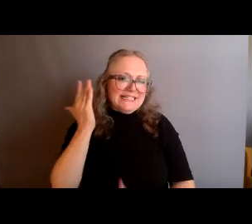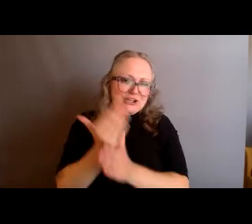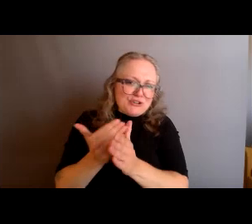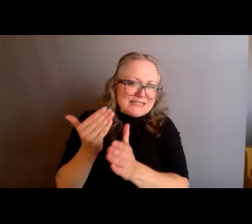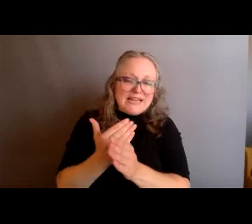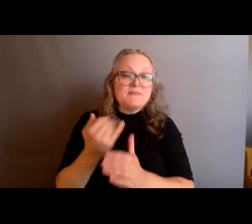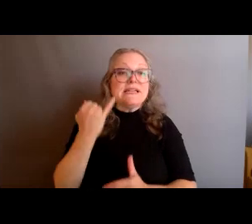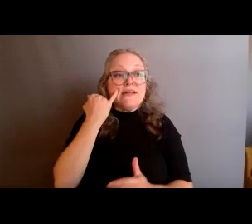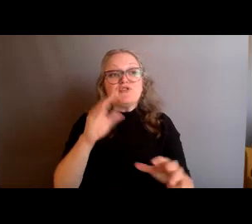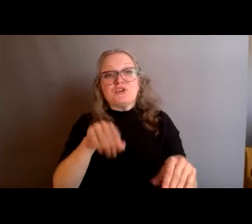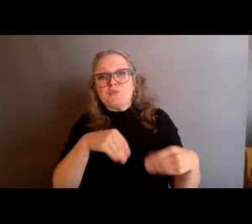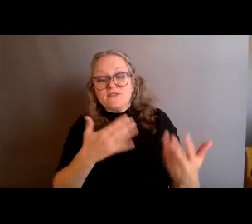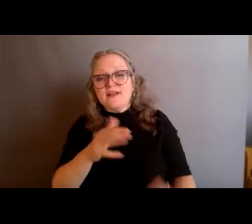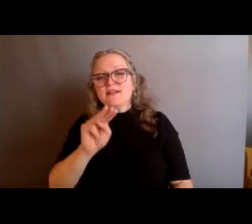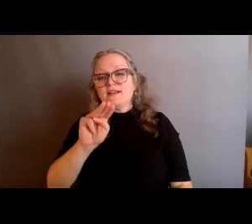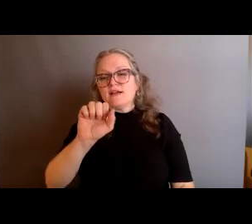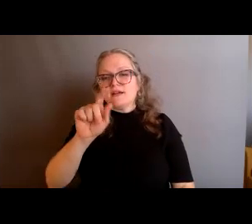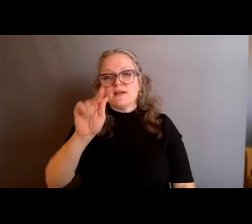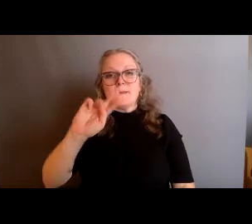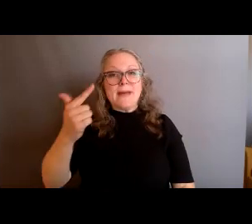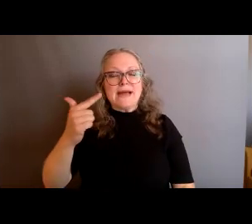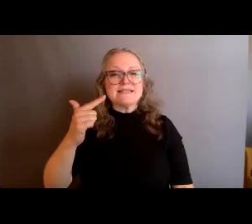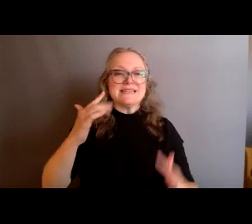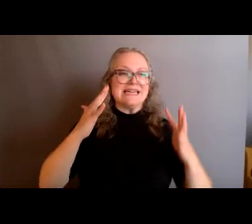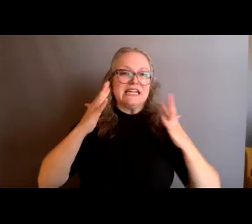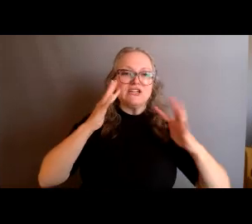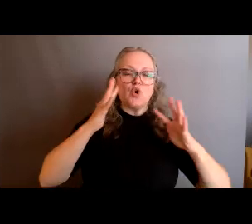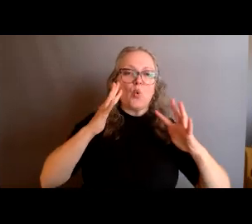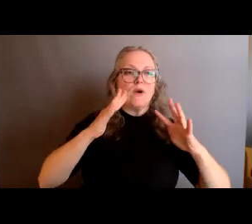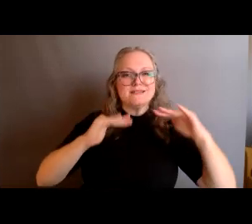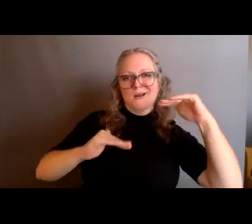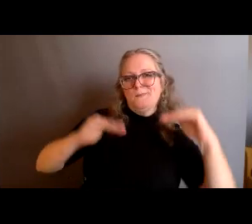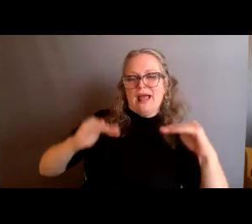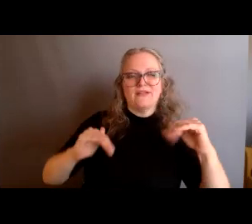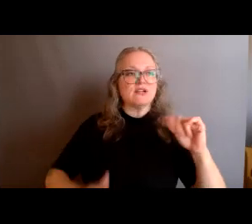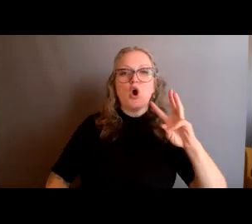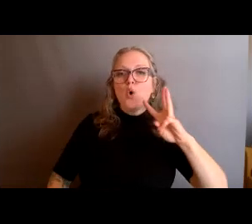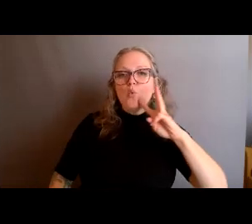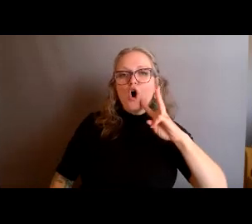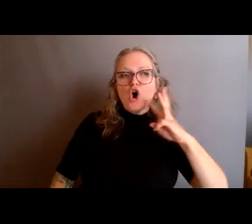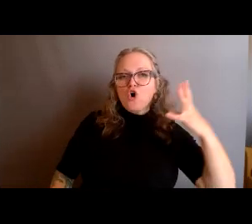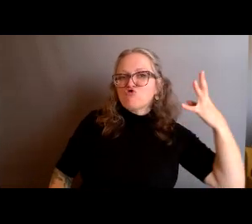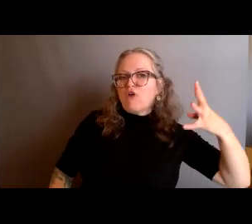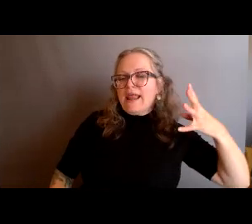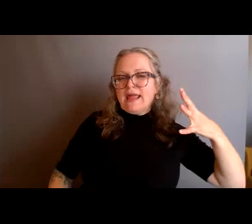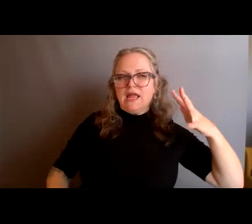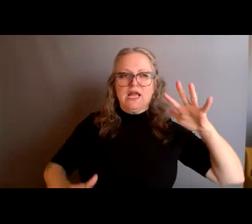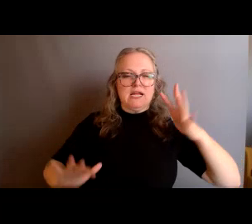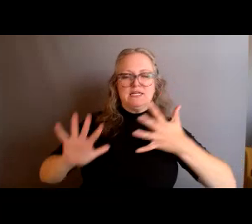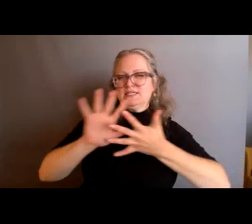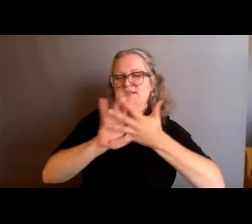or narrow band noise, that is a soothing effect like water running or something like a waterfall. That can mask it. Sometimes that